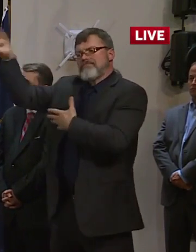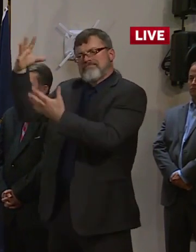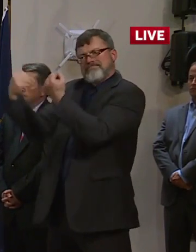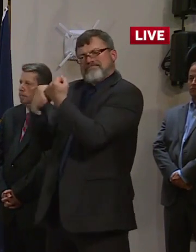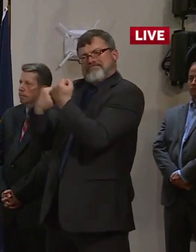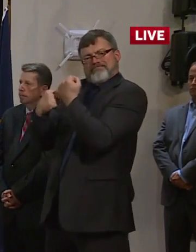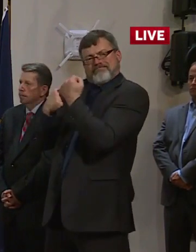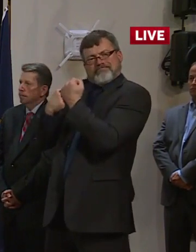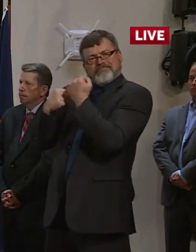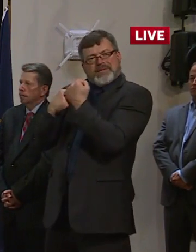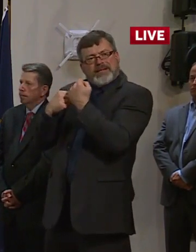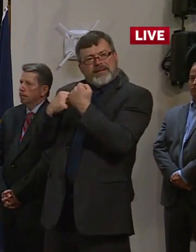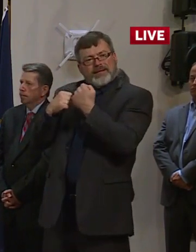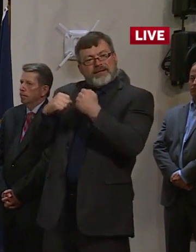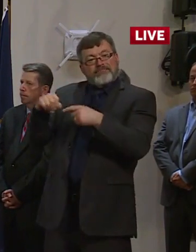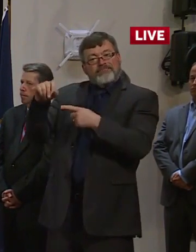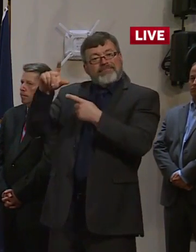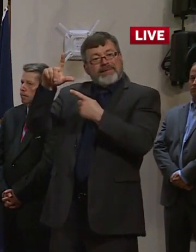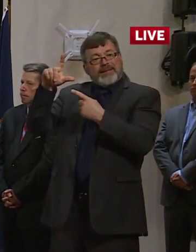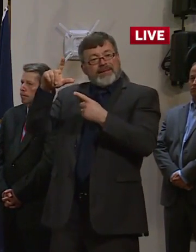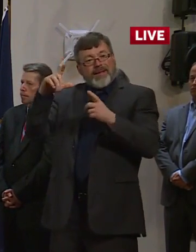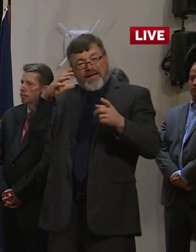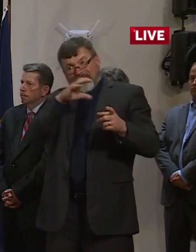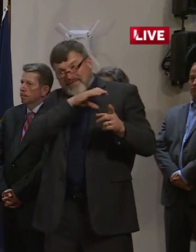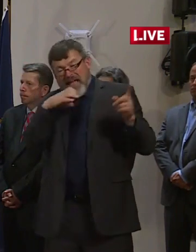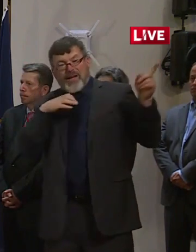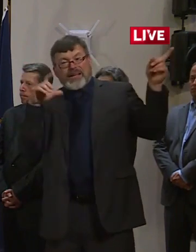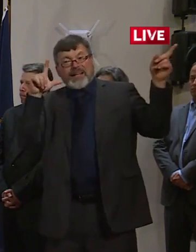CONGRESSIONAL DELEGATION FOR THEIR SUPPORT.